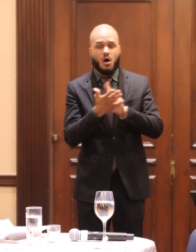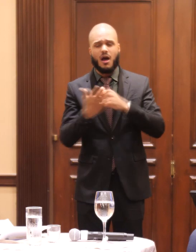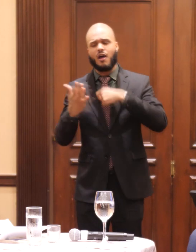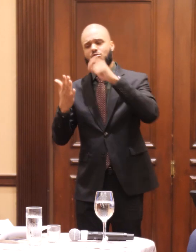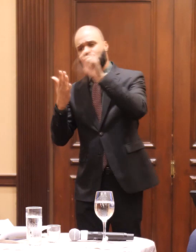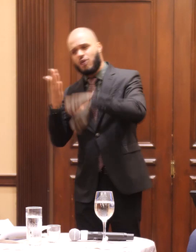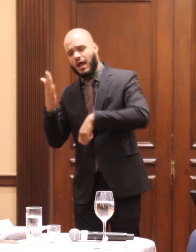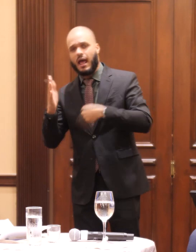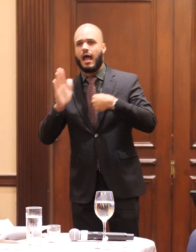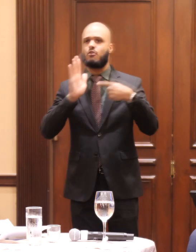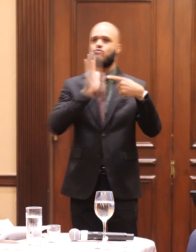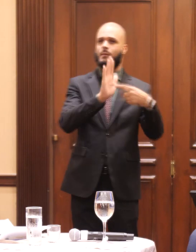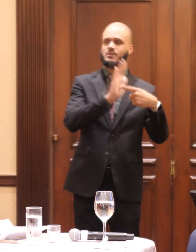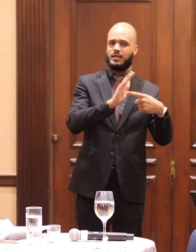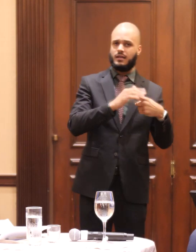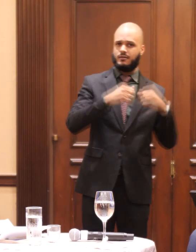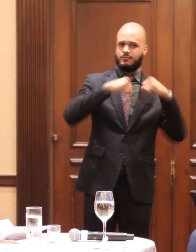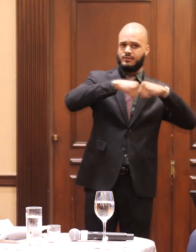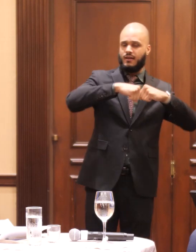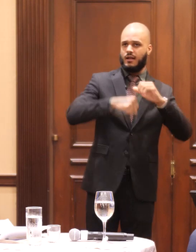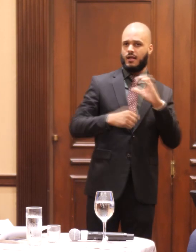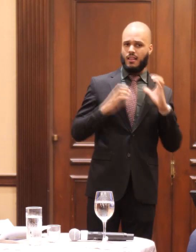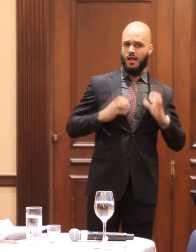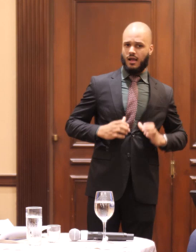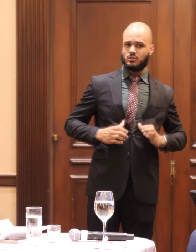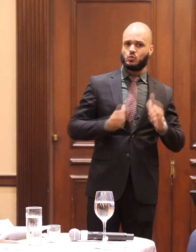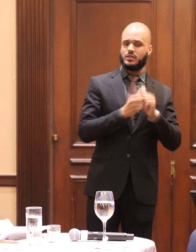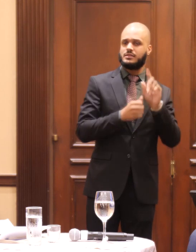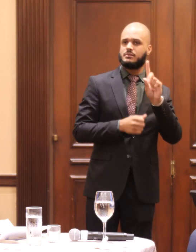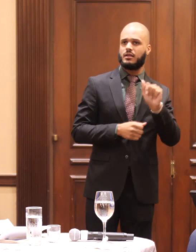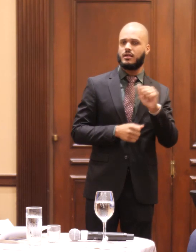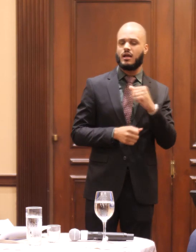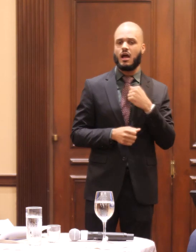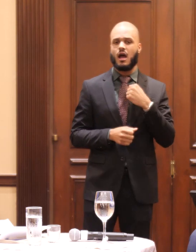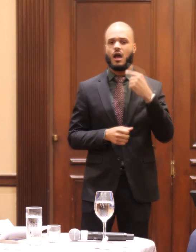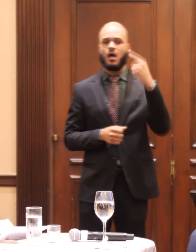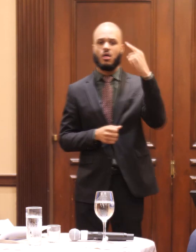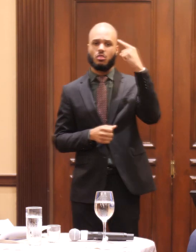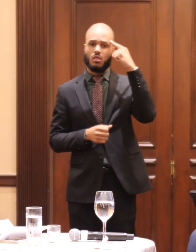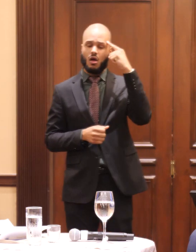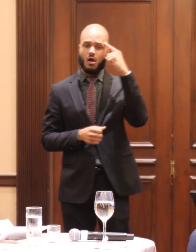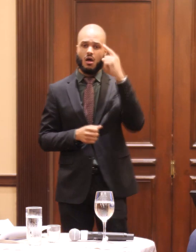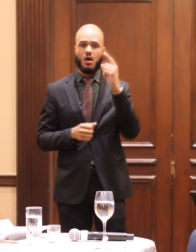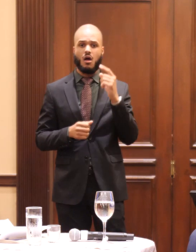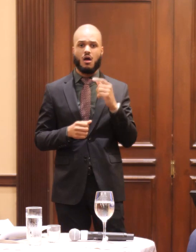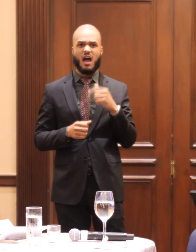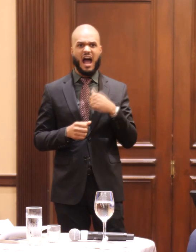clients with disabilities, and I said--maybe somewhat presumptuously-- I should work there.